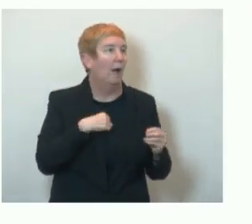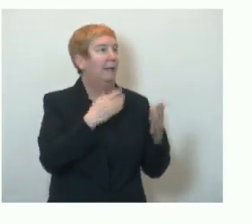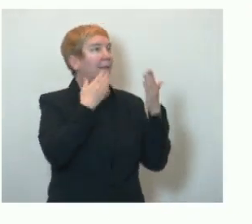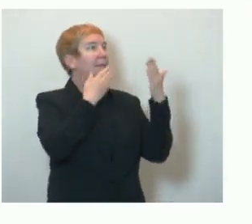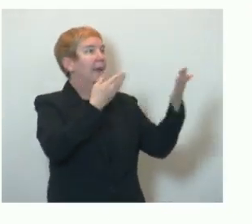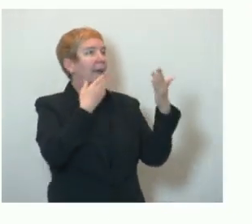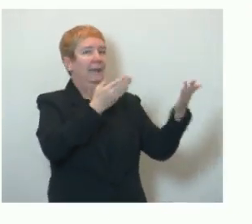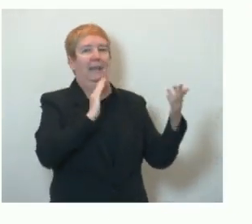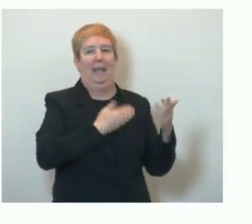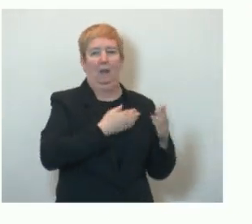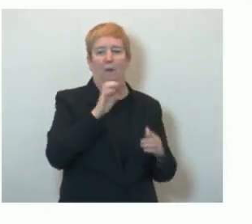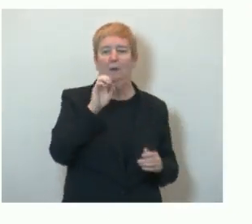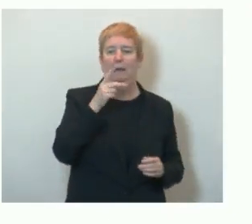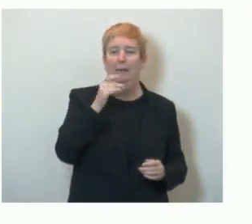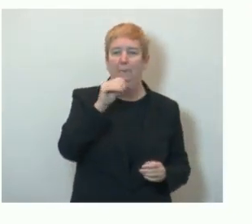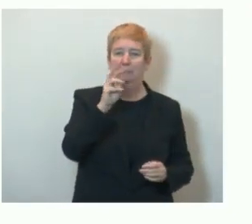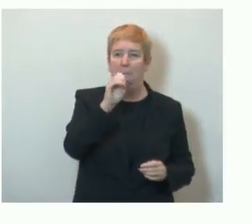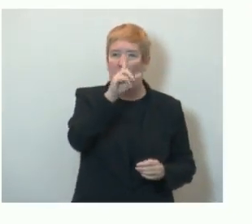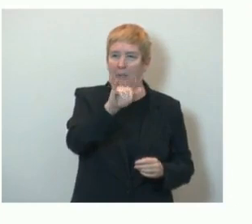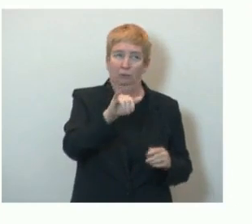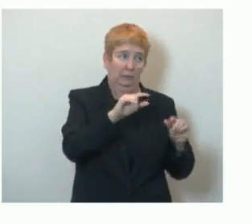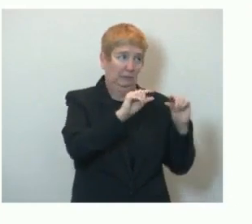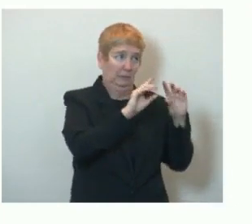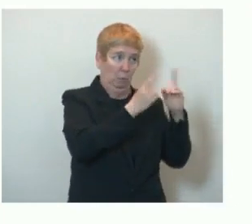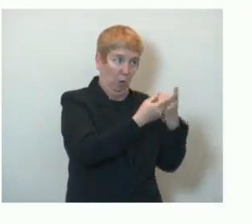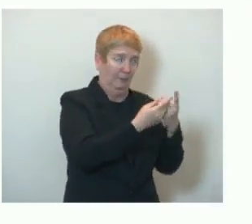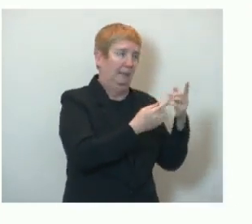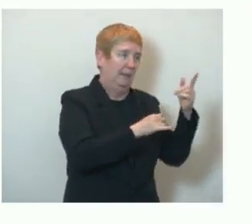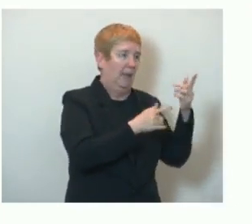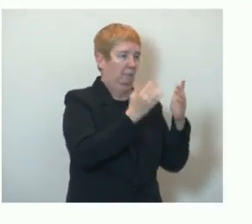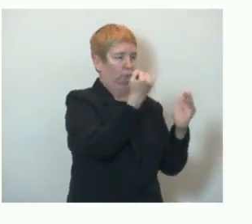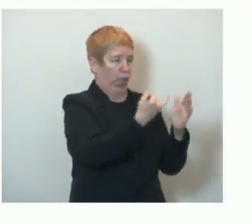I THINK THIS THIS SLIDE TELLS THE STORY BETTER THAN ANY OTHER SLIDE.